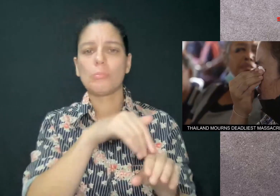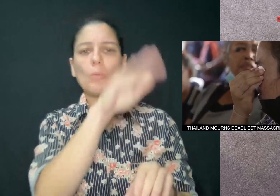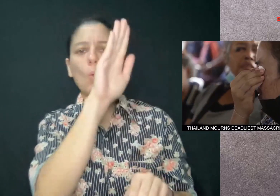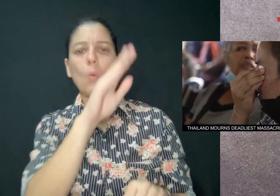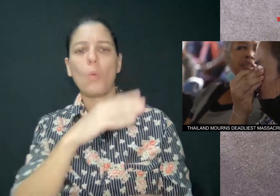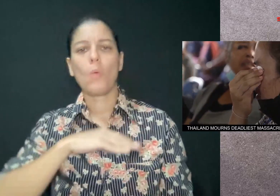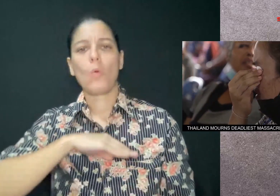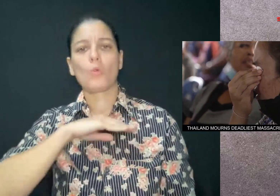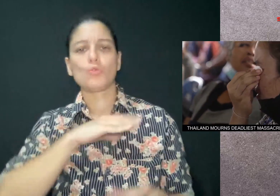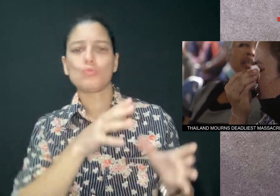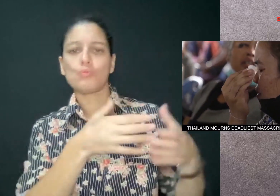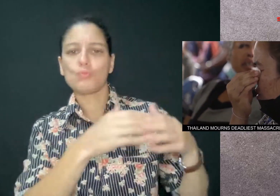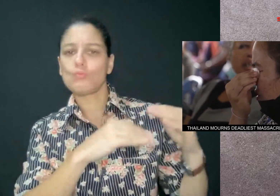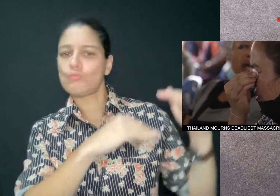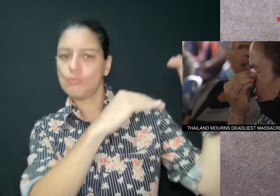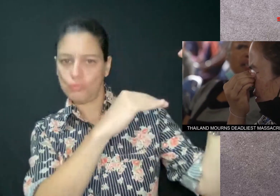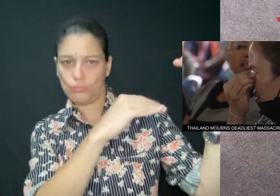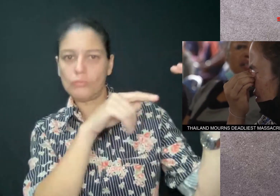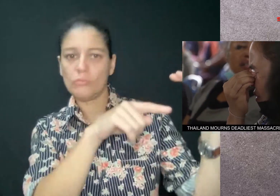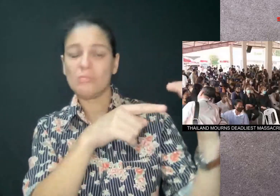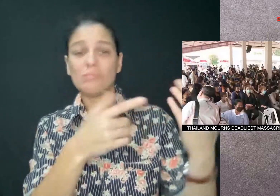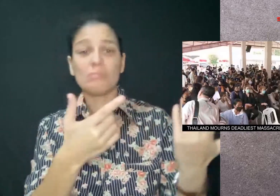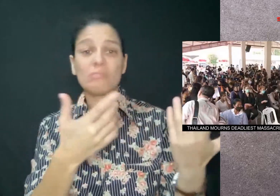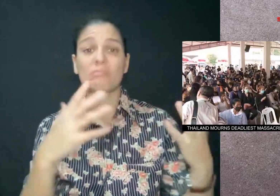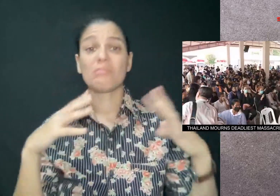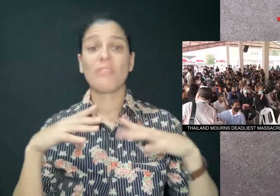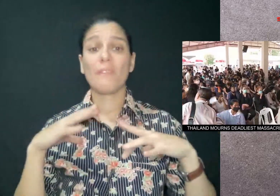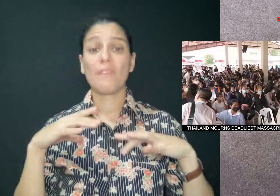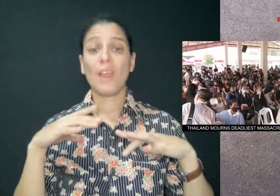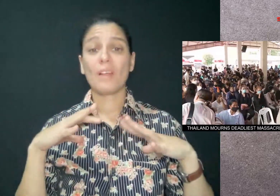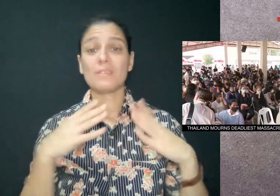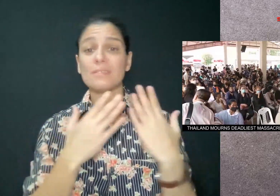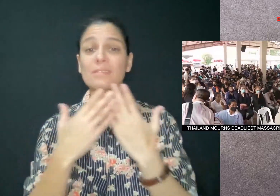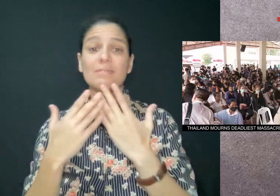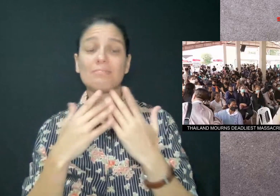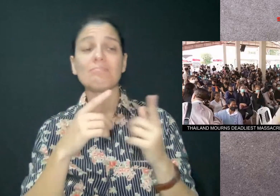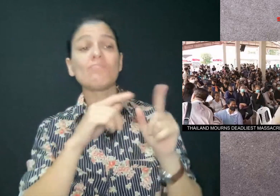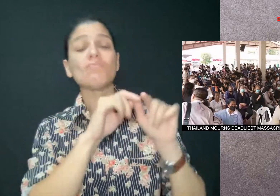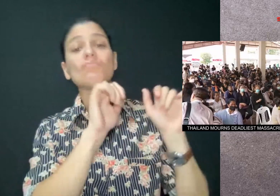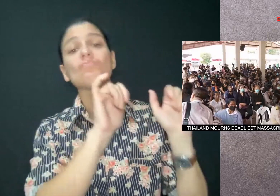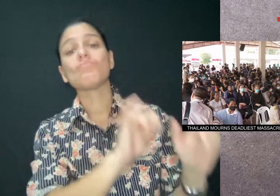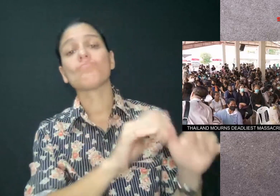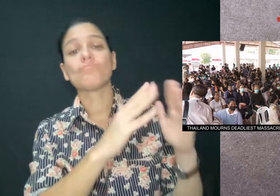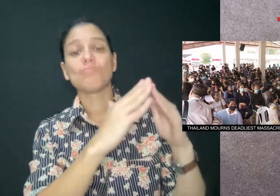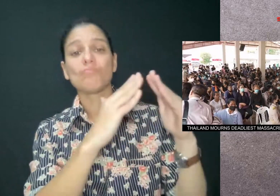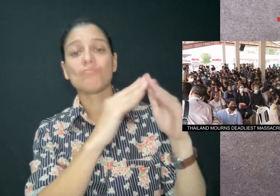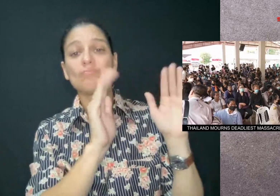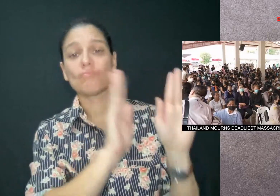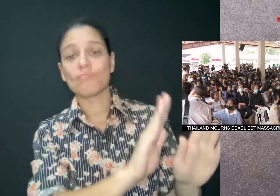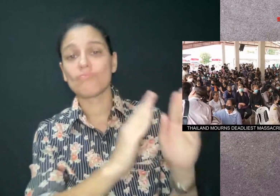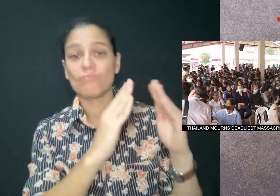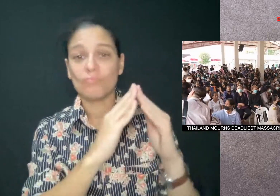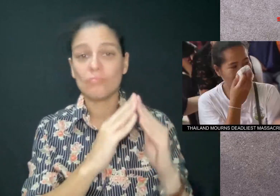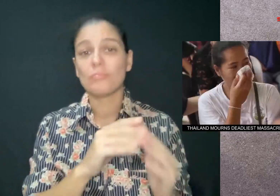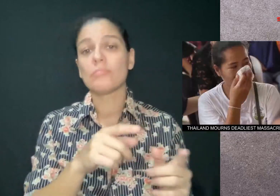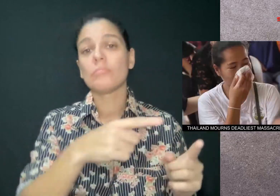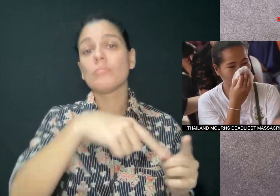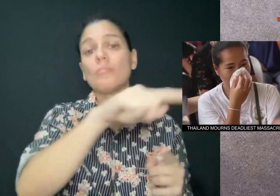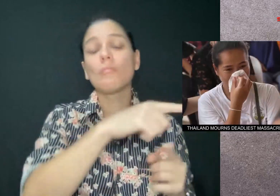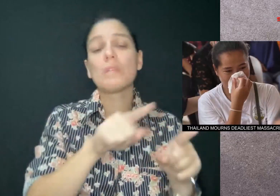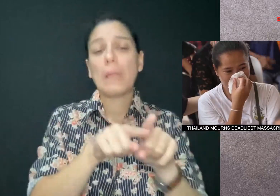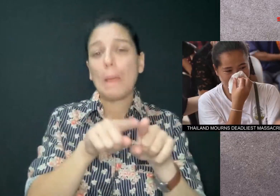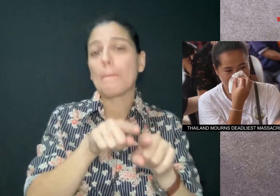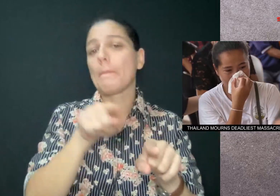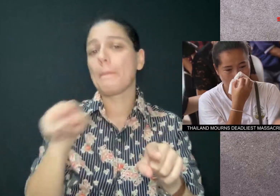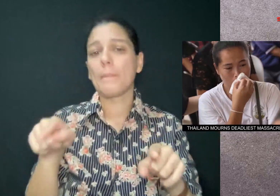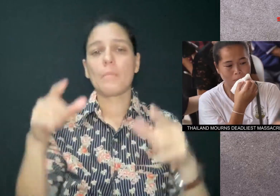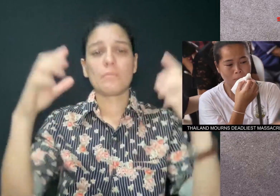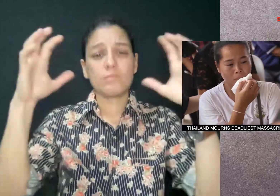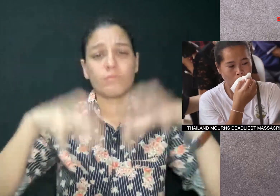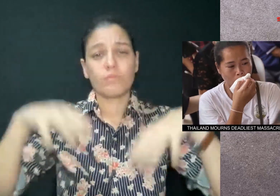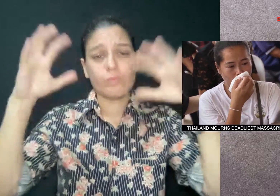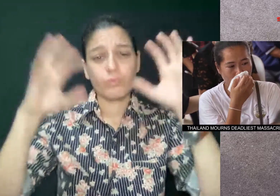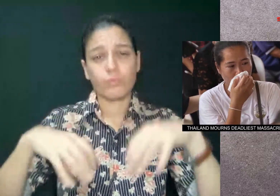with older siblings who were on a school break stayed home with them and heavy rains had